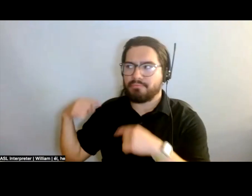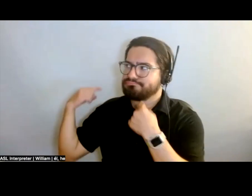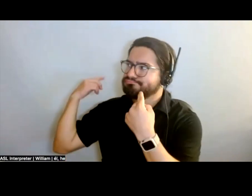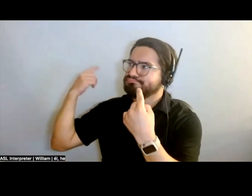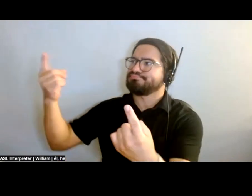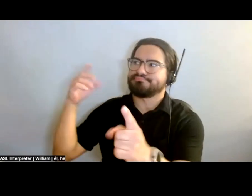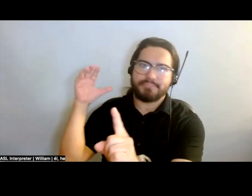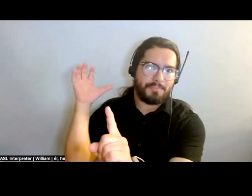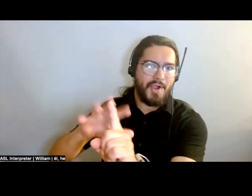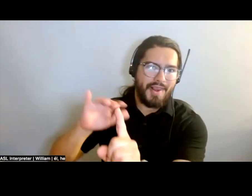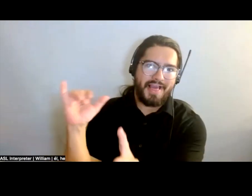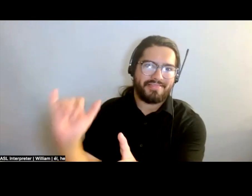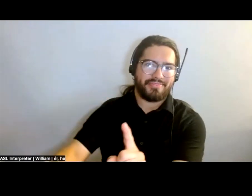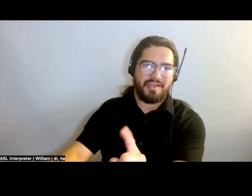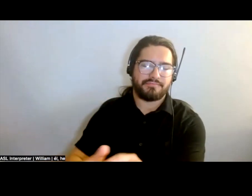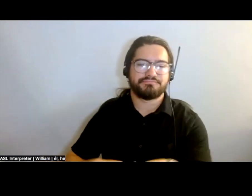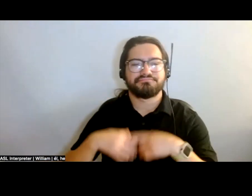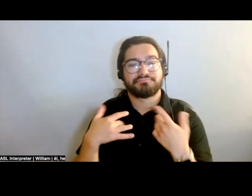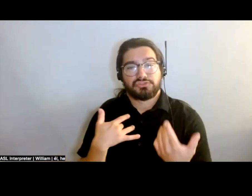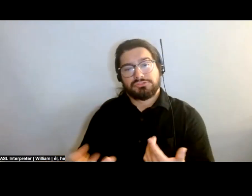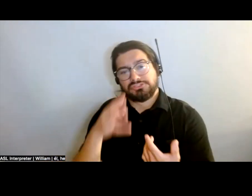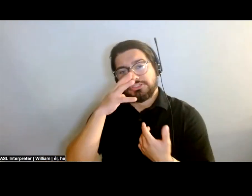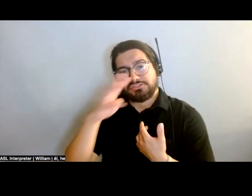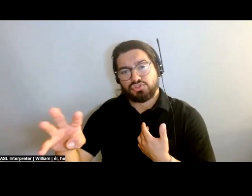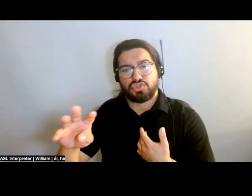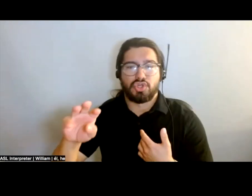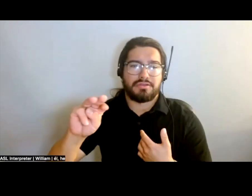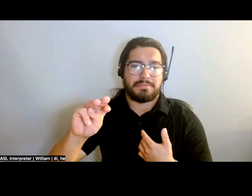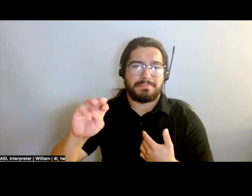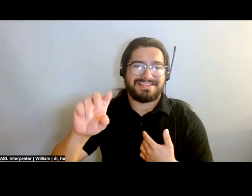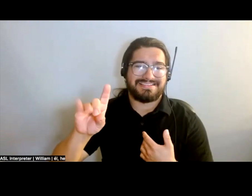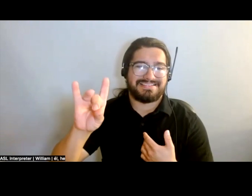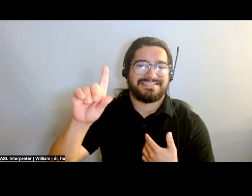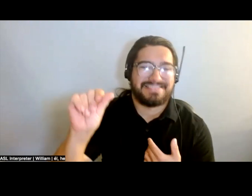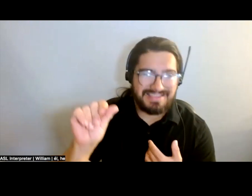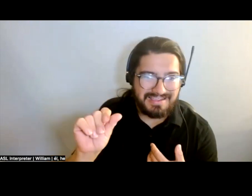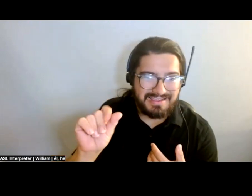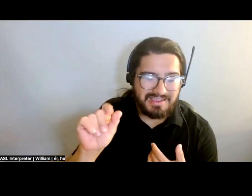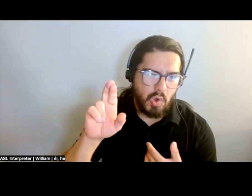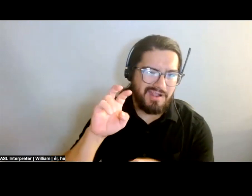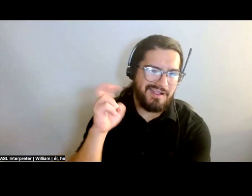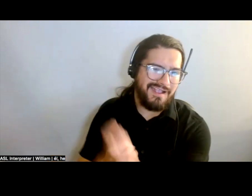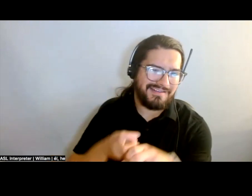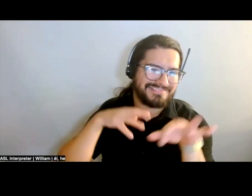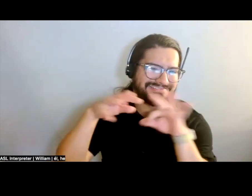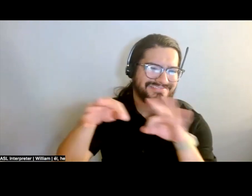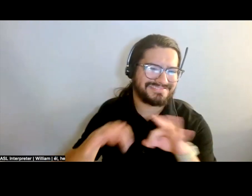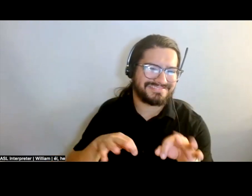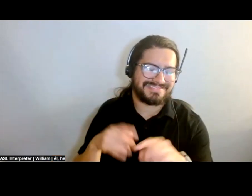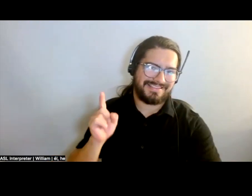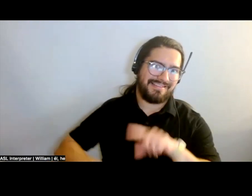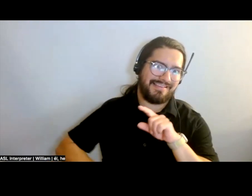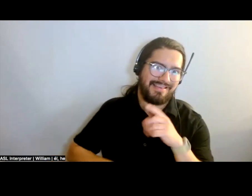by media or that is harder to describe through statistics through like Amnesty International